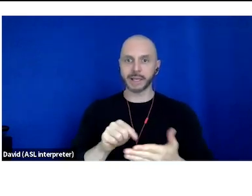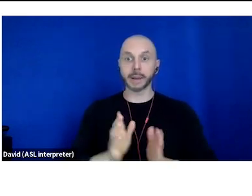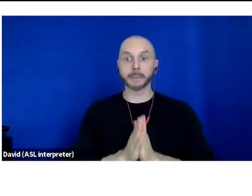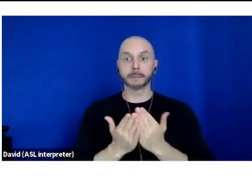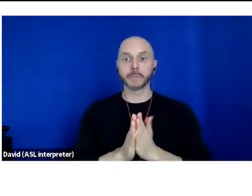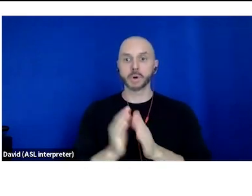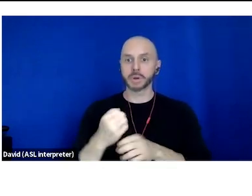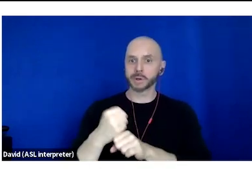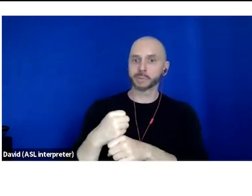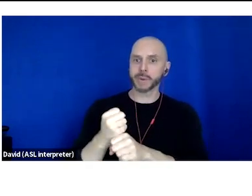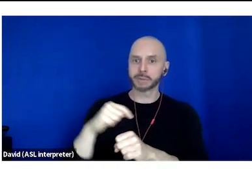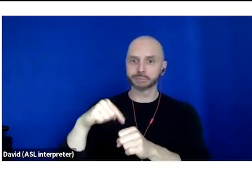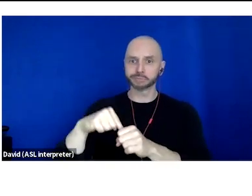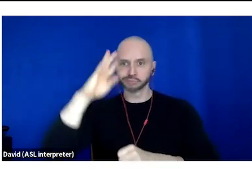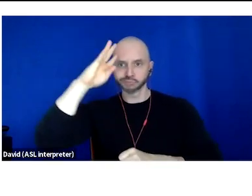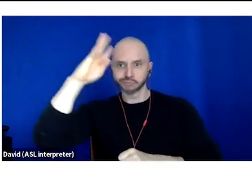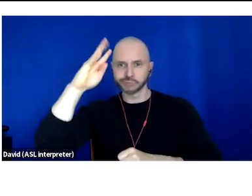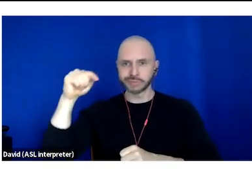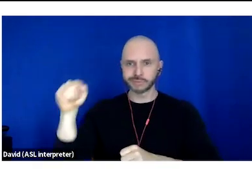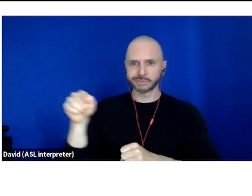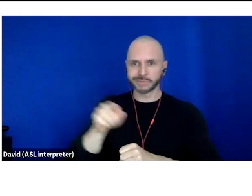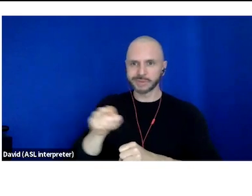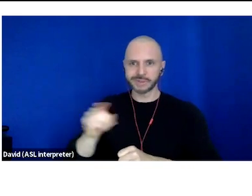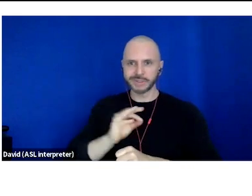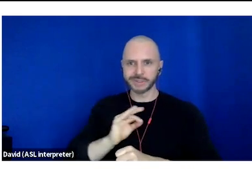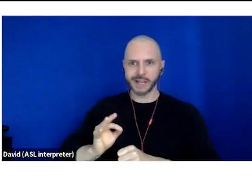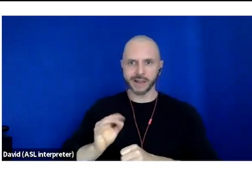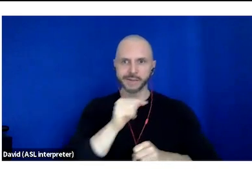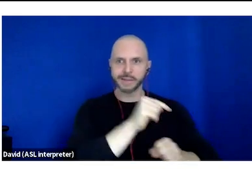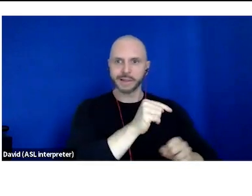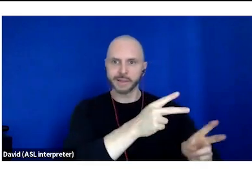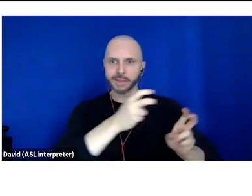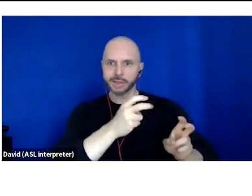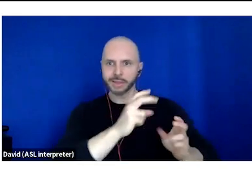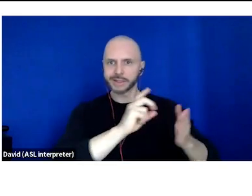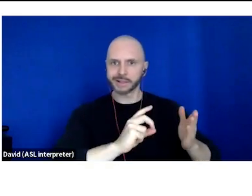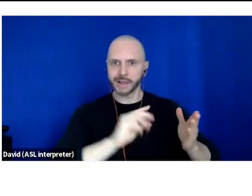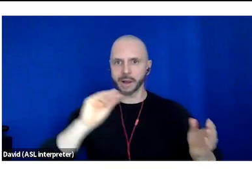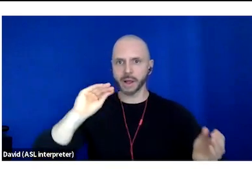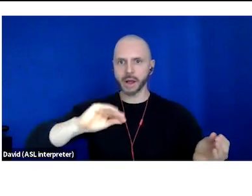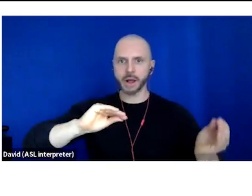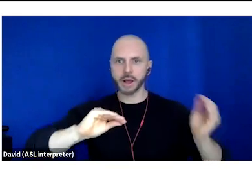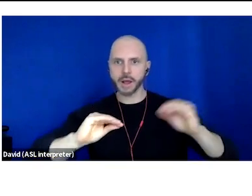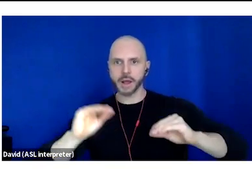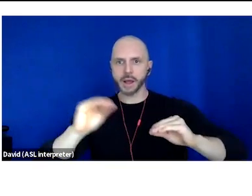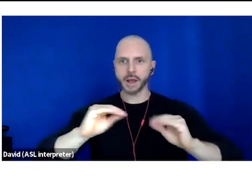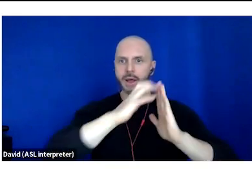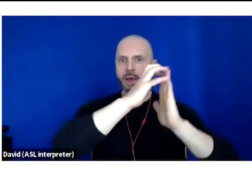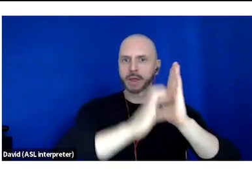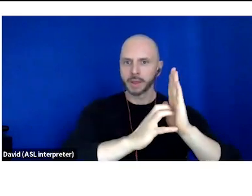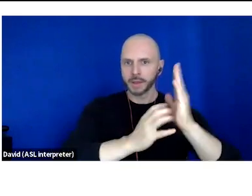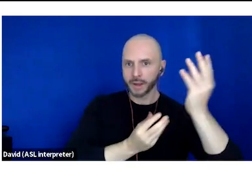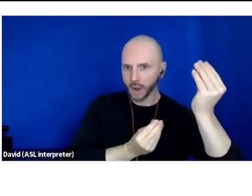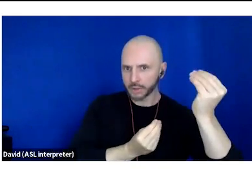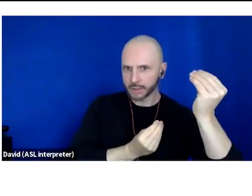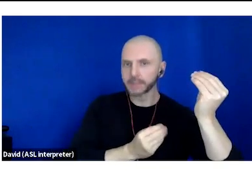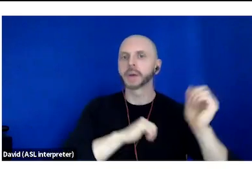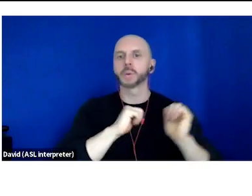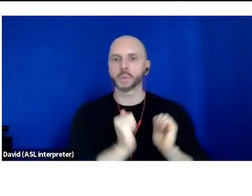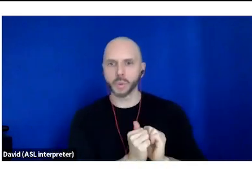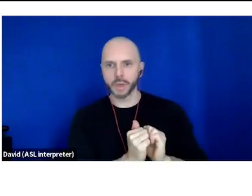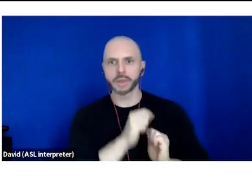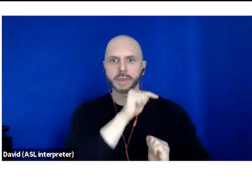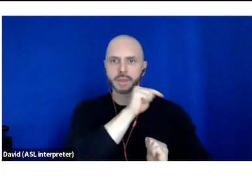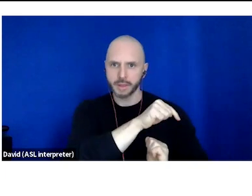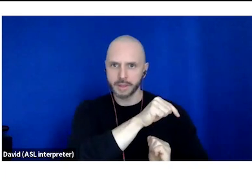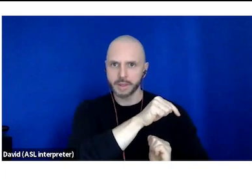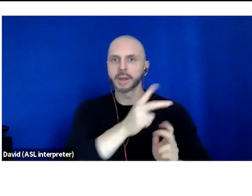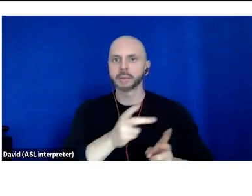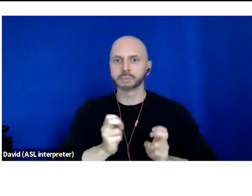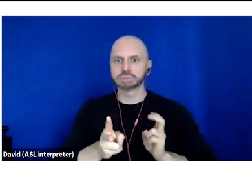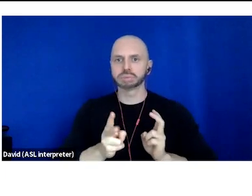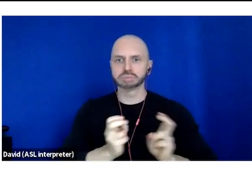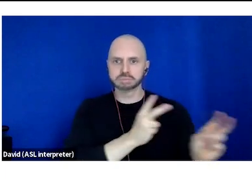them to interact with this design by simply giving it intuitive commands. This particular